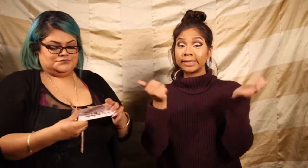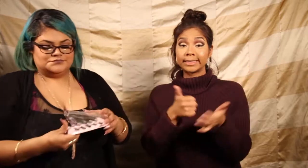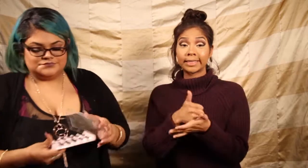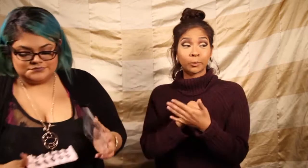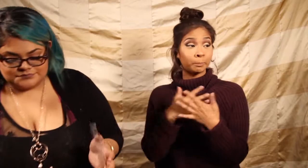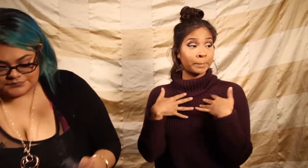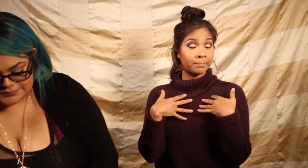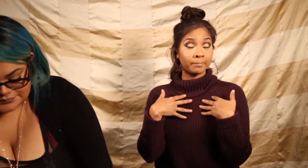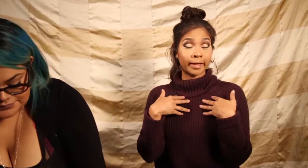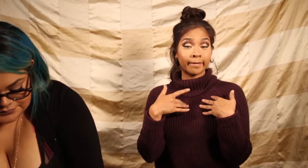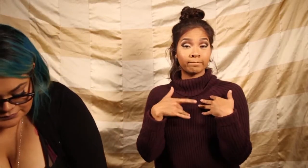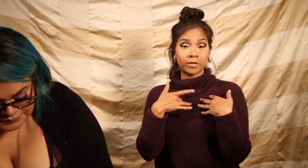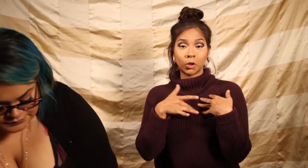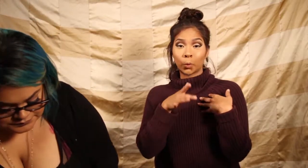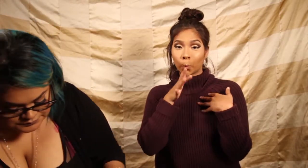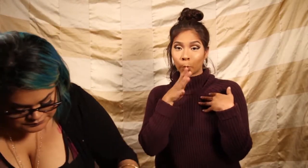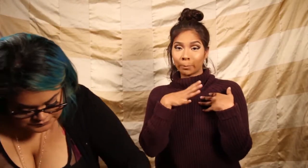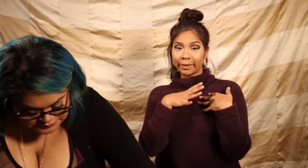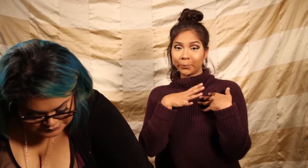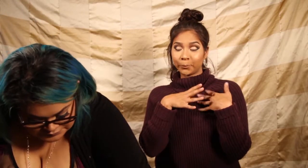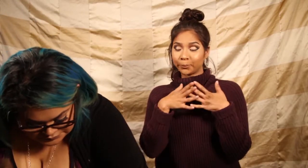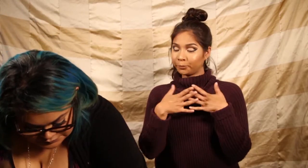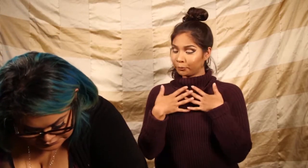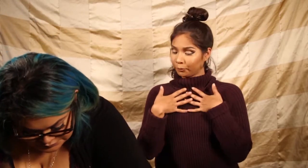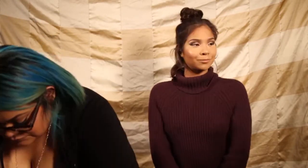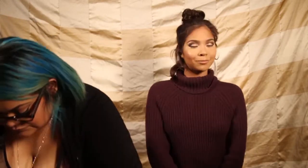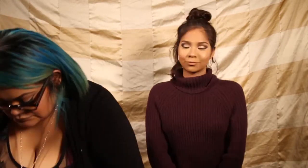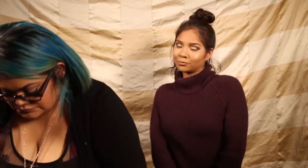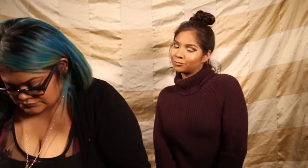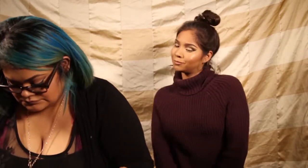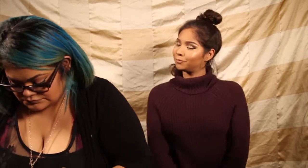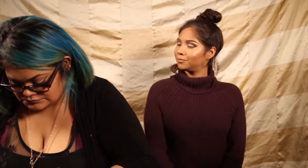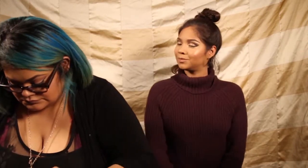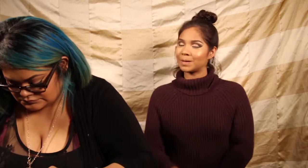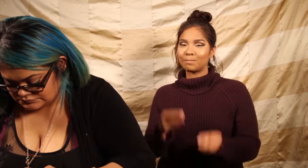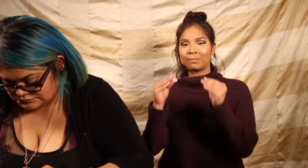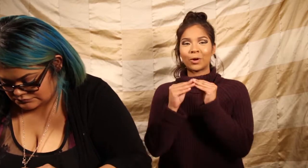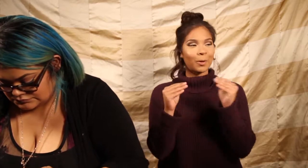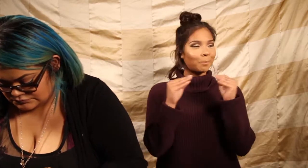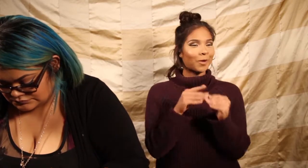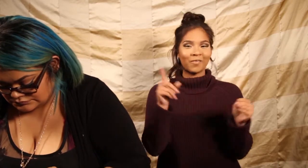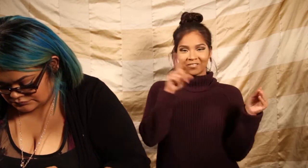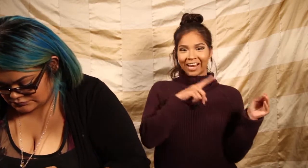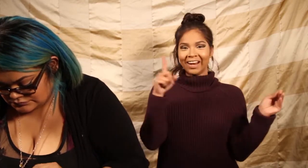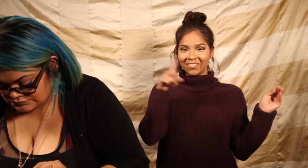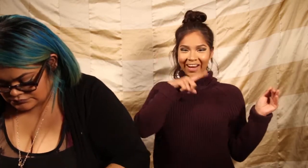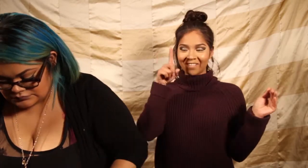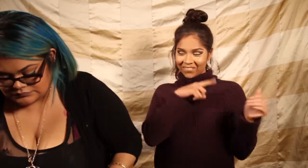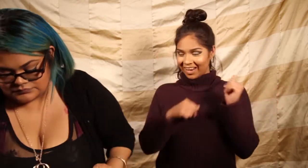it help me feel more woman.. MORE MORE FAKE FAKE